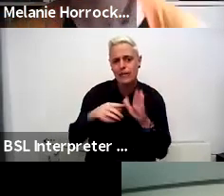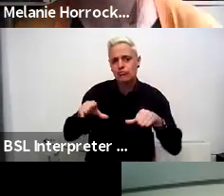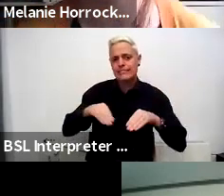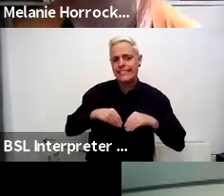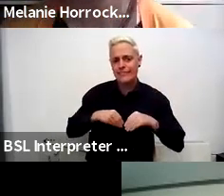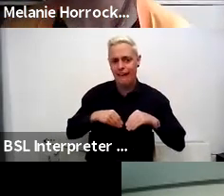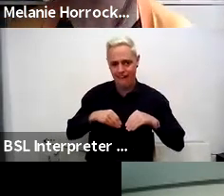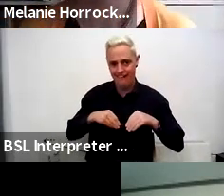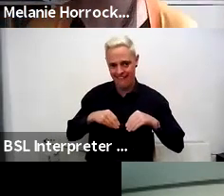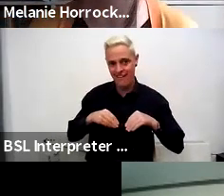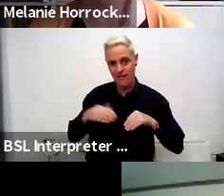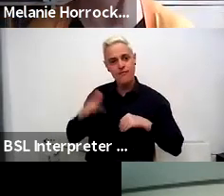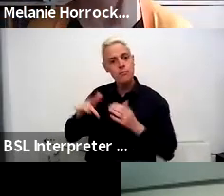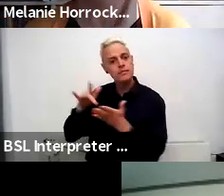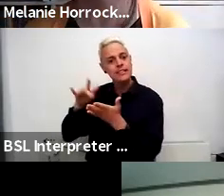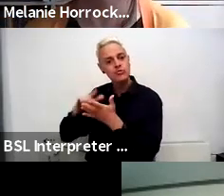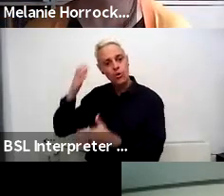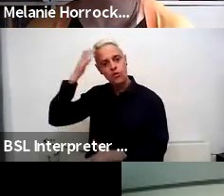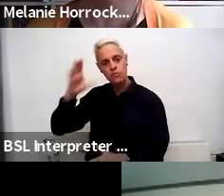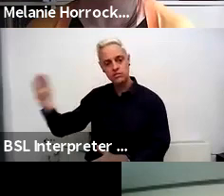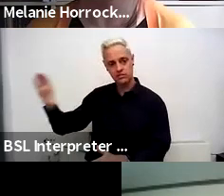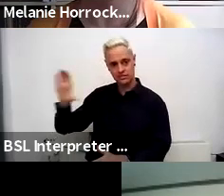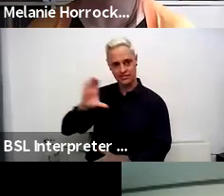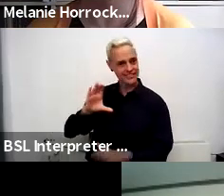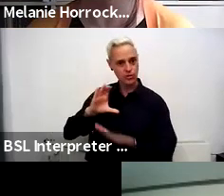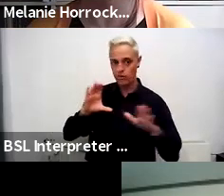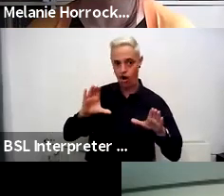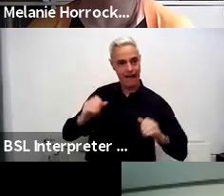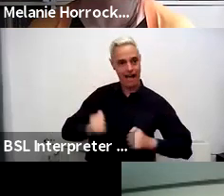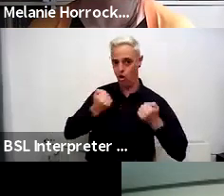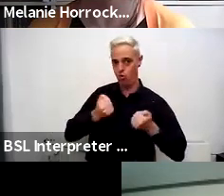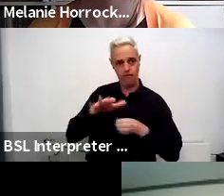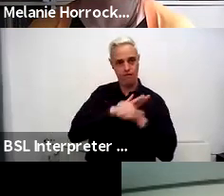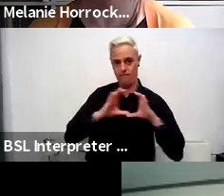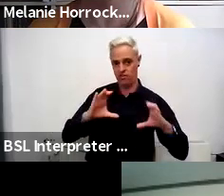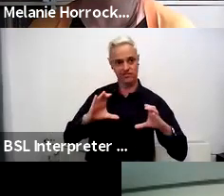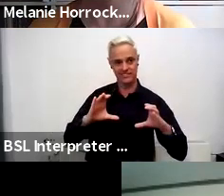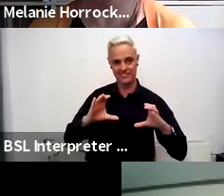the cusp from central government, we're not a net input.